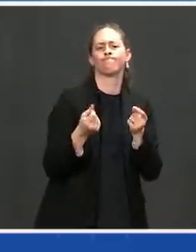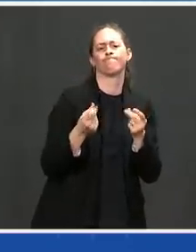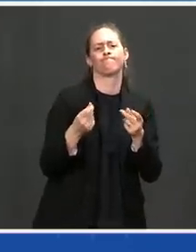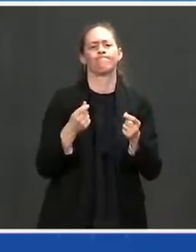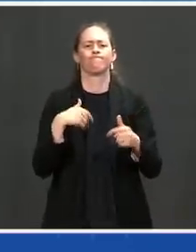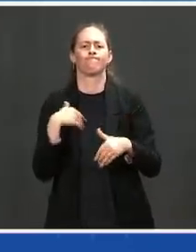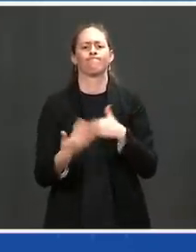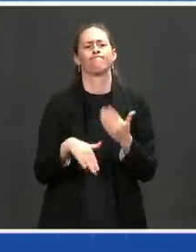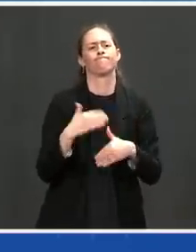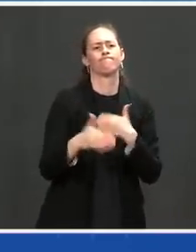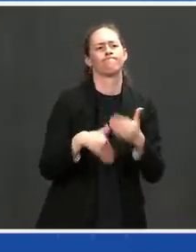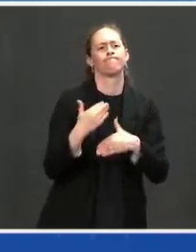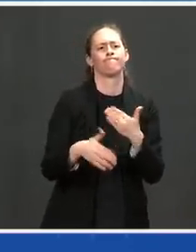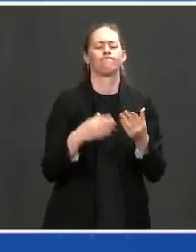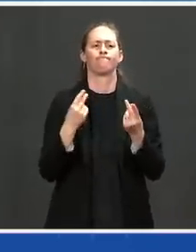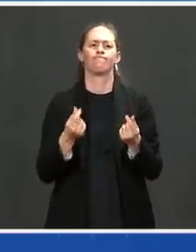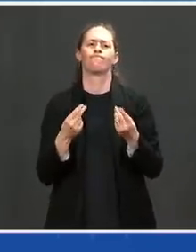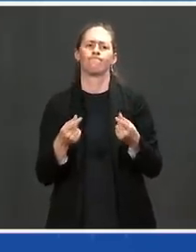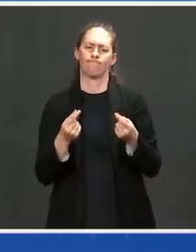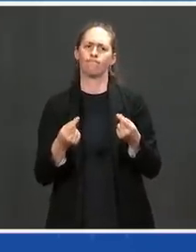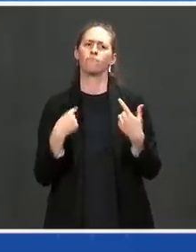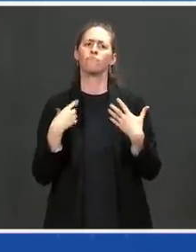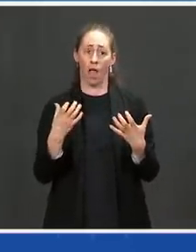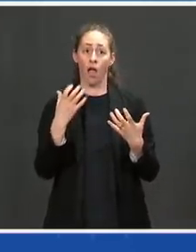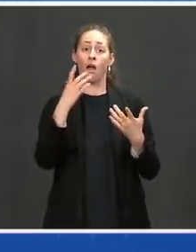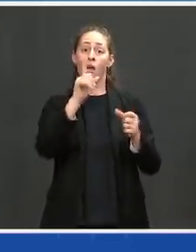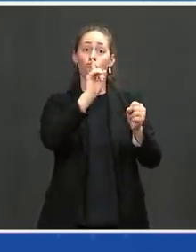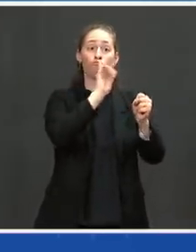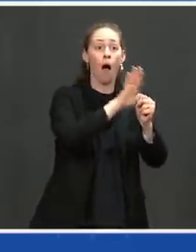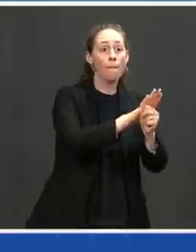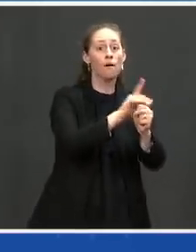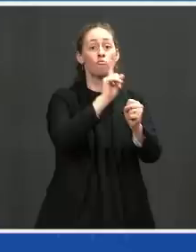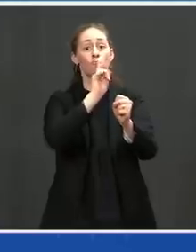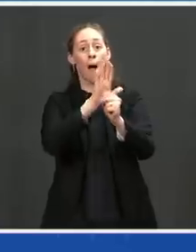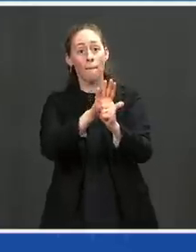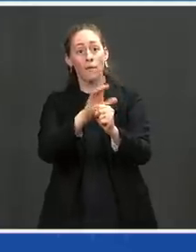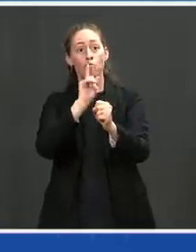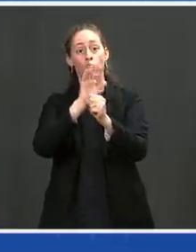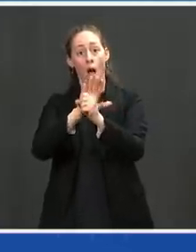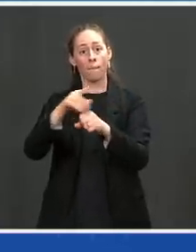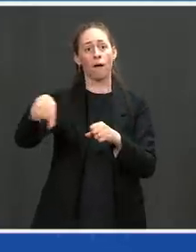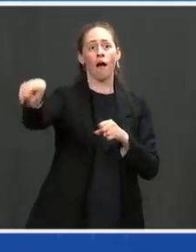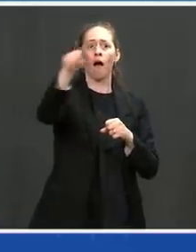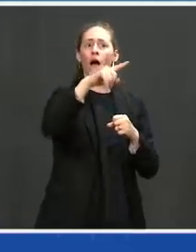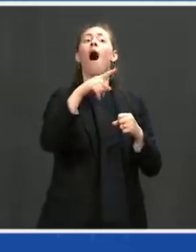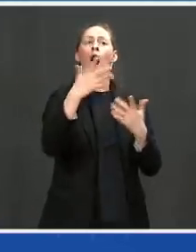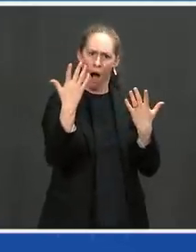consistent with what we promised the American people. And in order to do that in a 50-50 Senate,